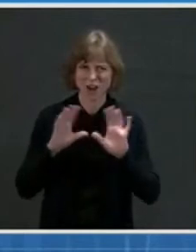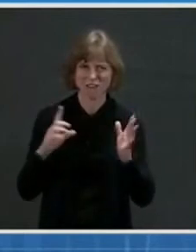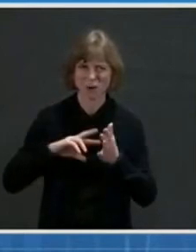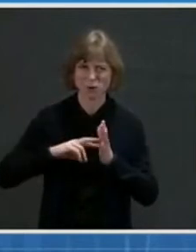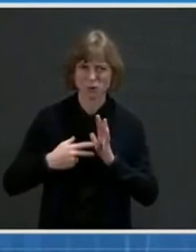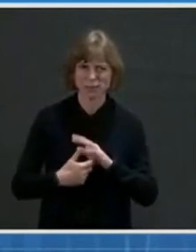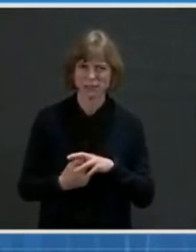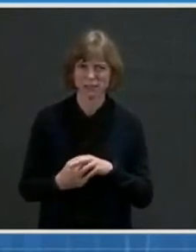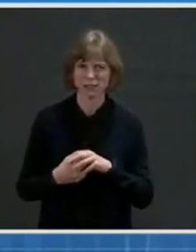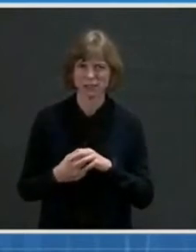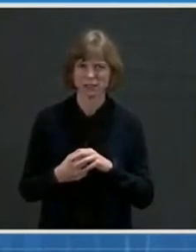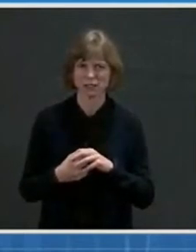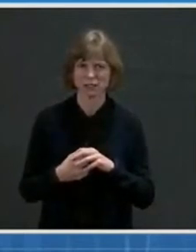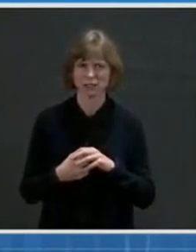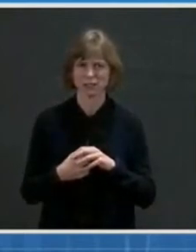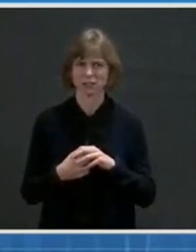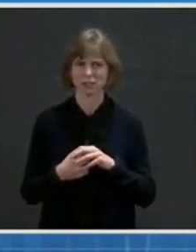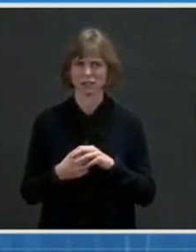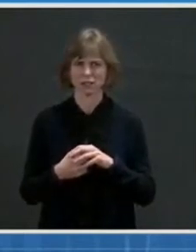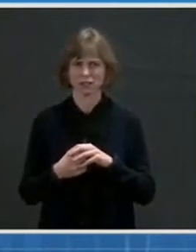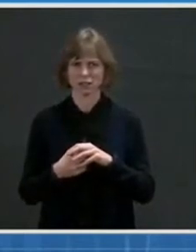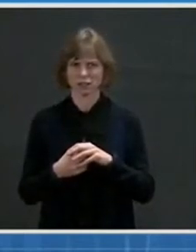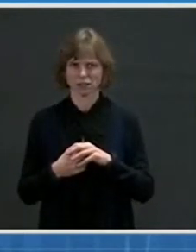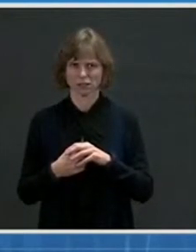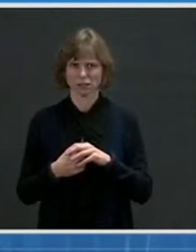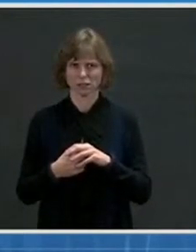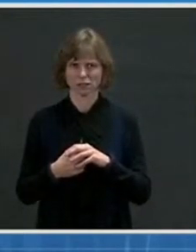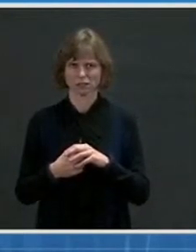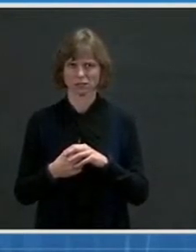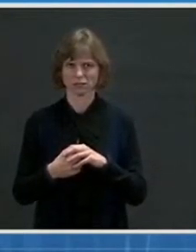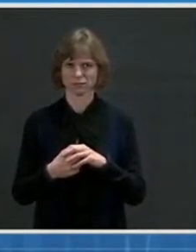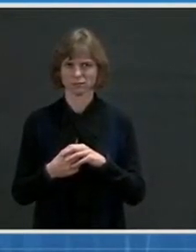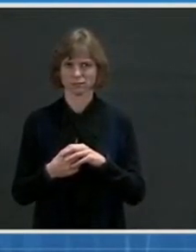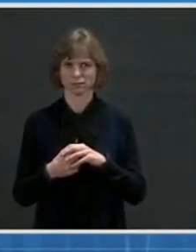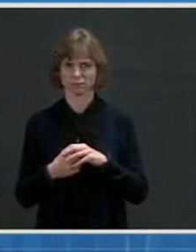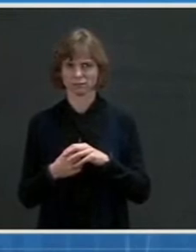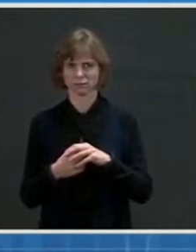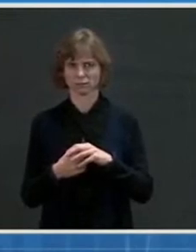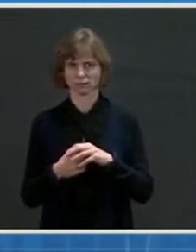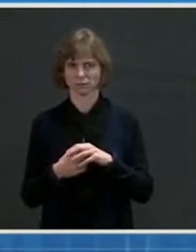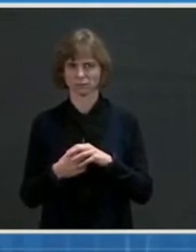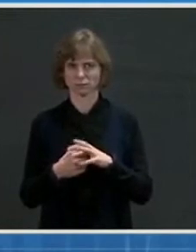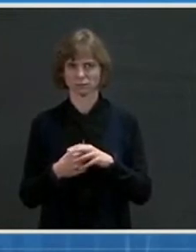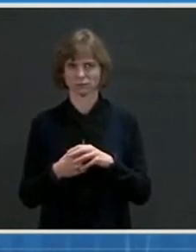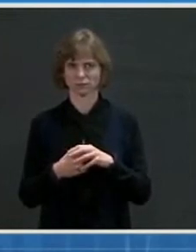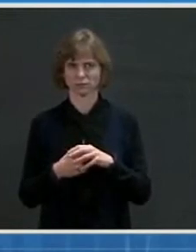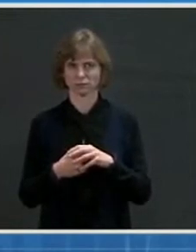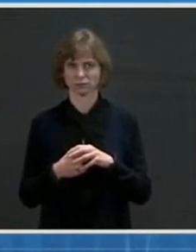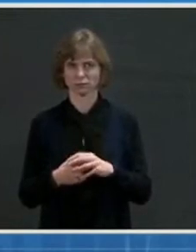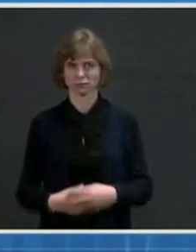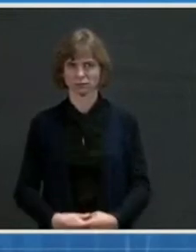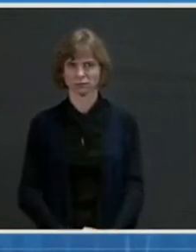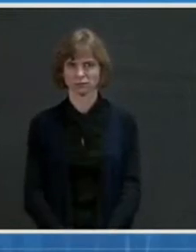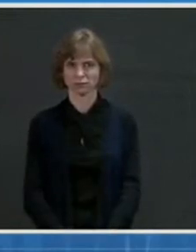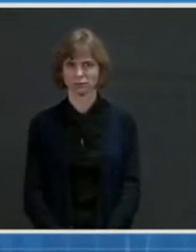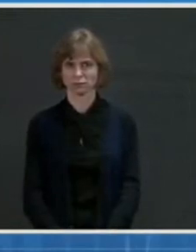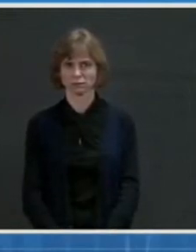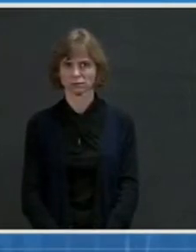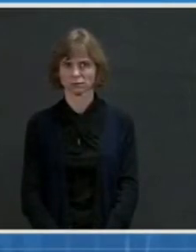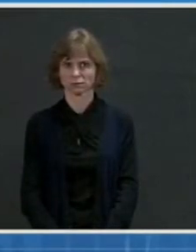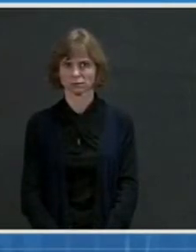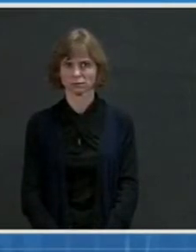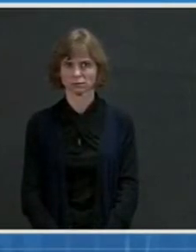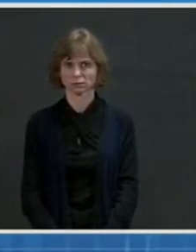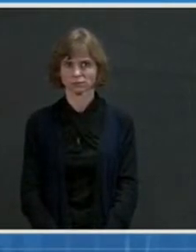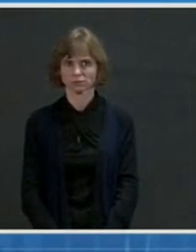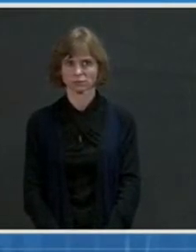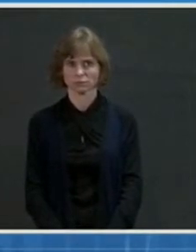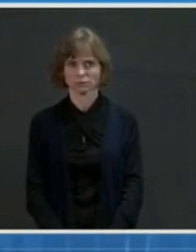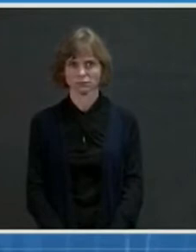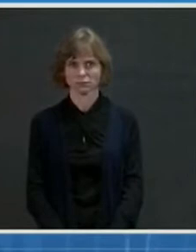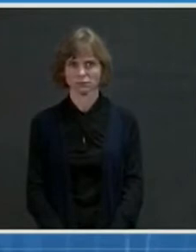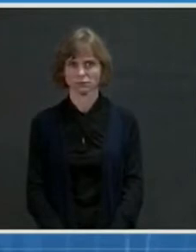WHEN YOU SAY MISSING DOSES, CAN